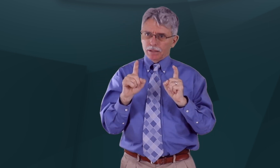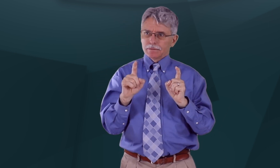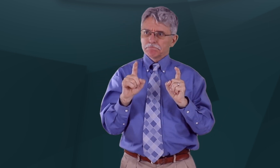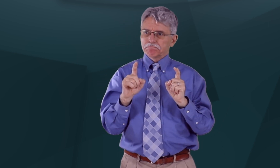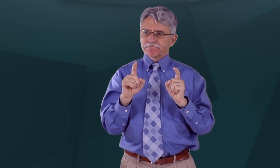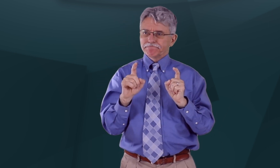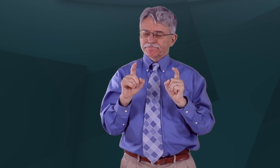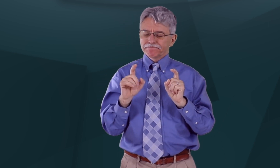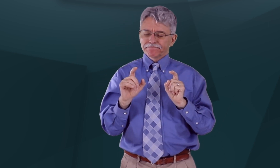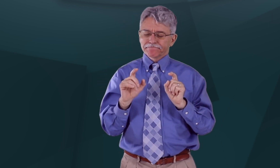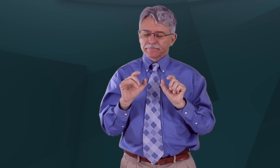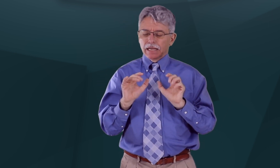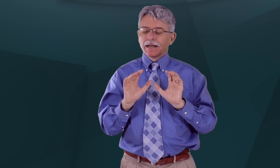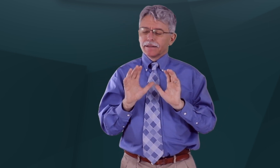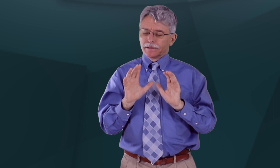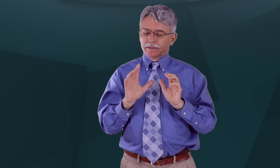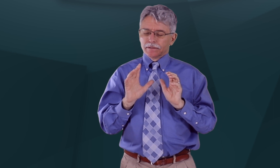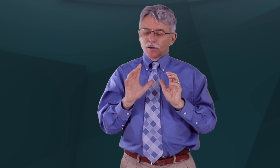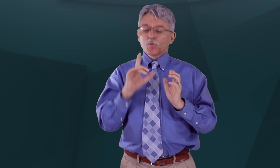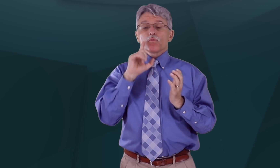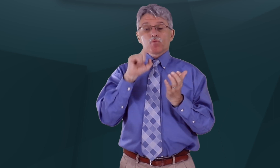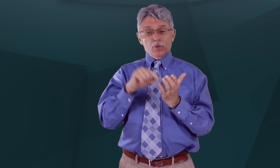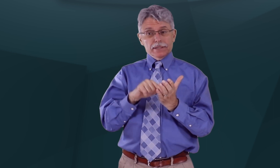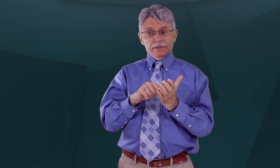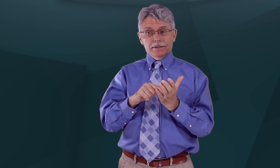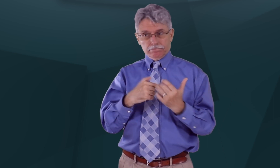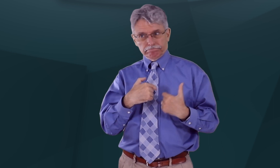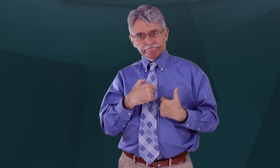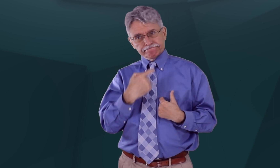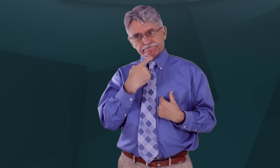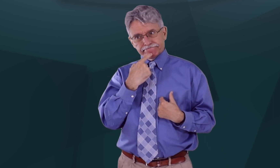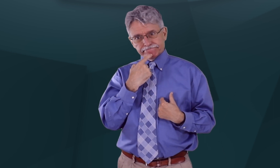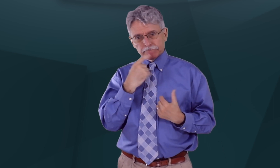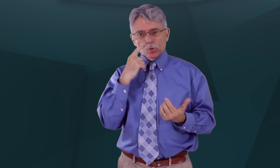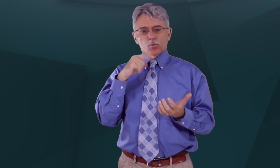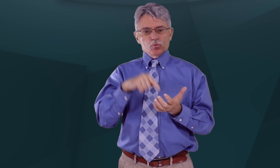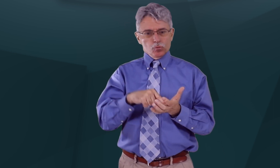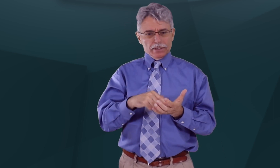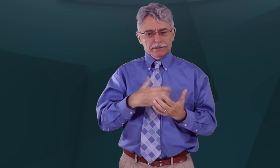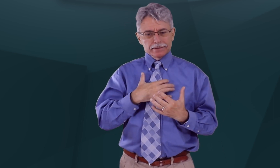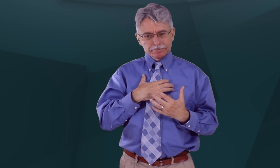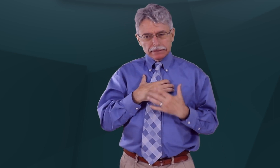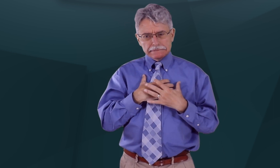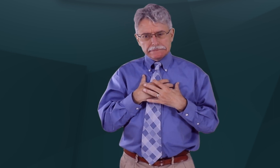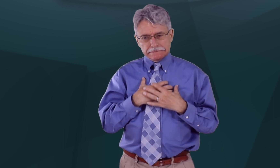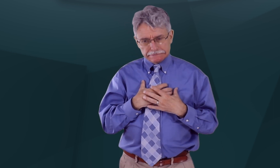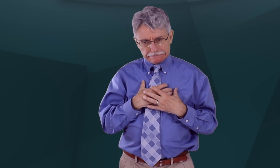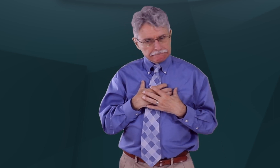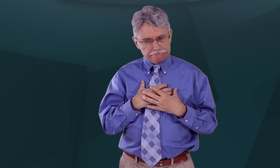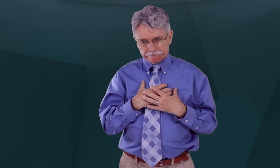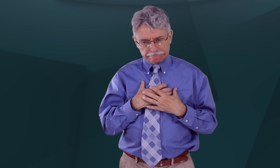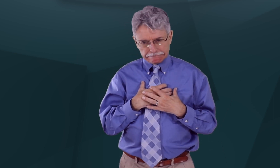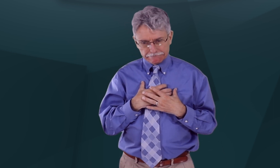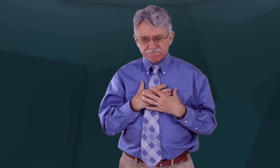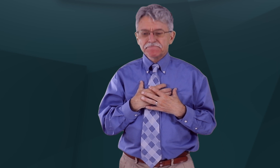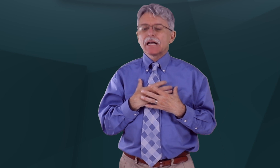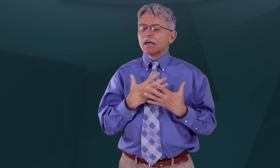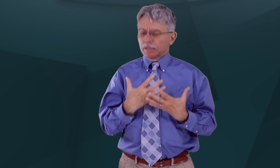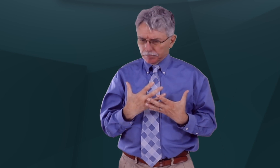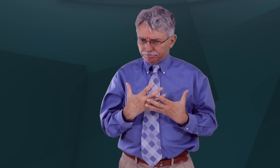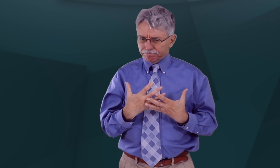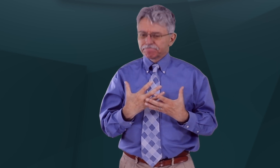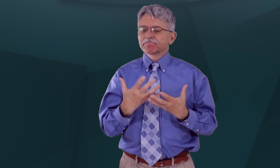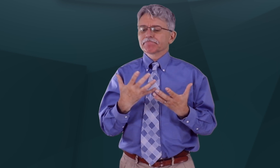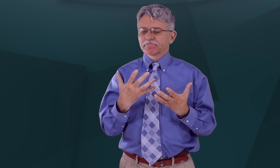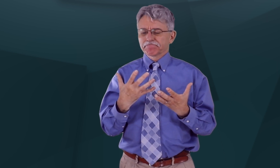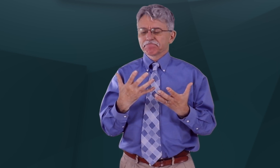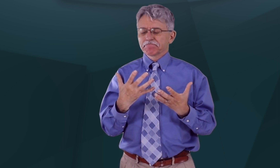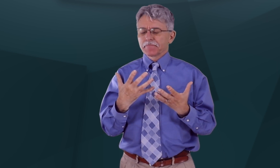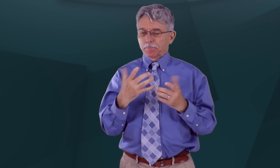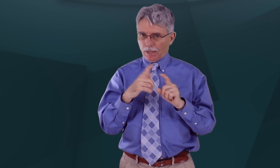But I had to recognize that, yeah, you know, a little bit depressed, a little bit disappointed.